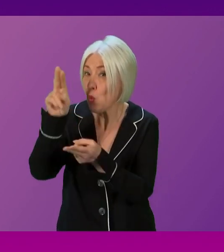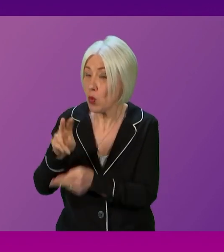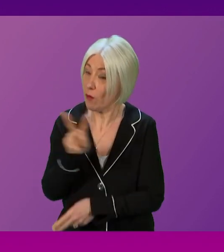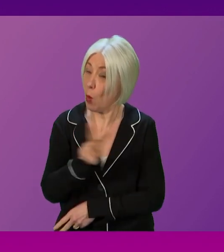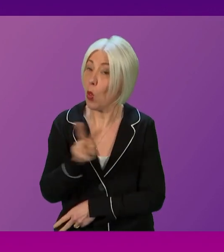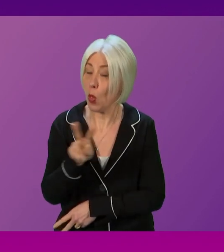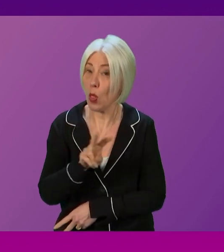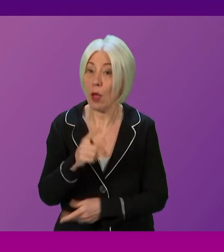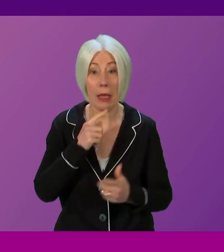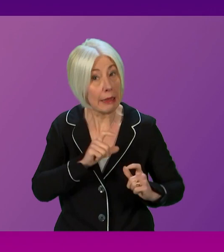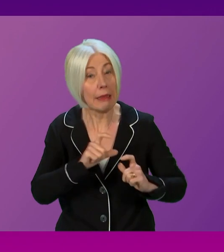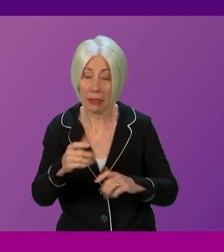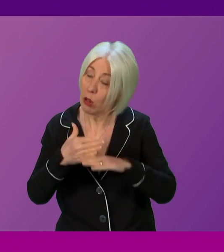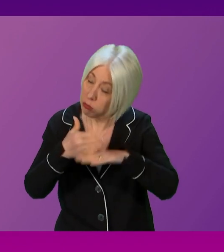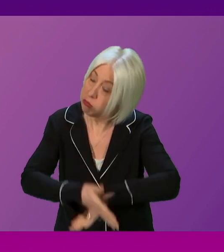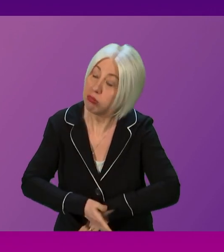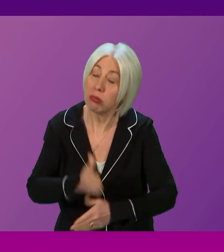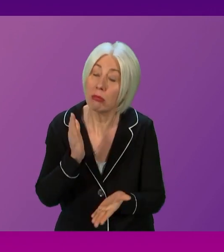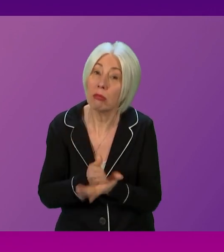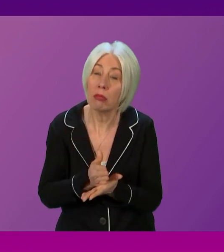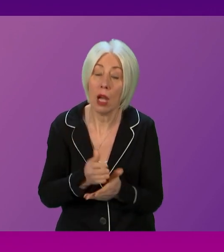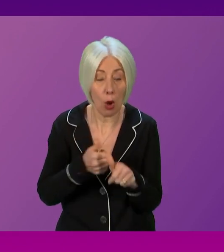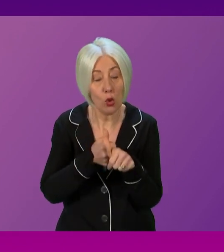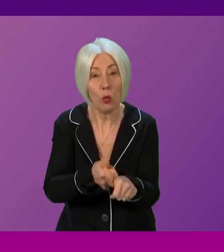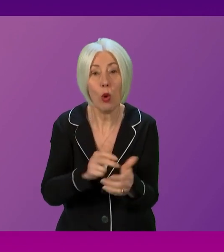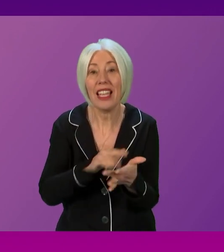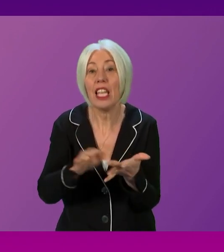There is still work to do, and we are supporting the NHS in that work,